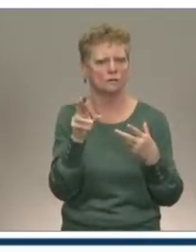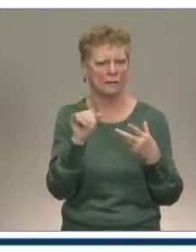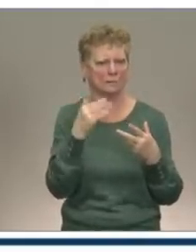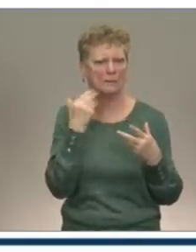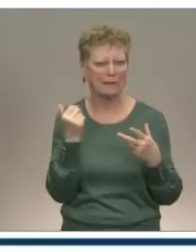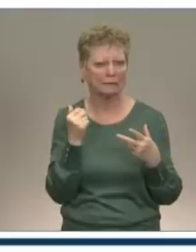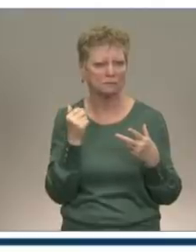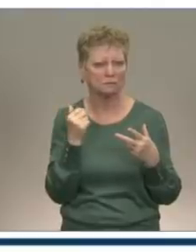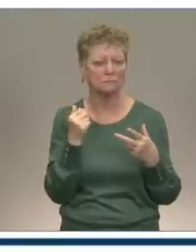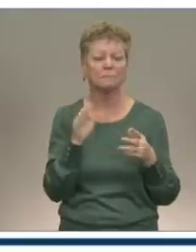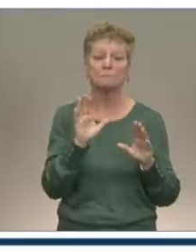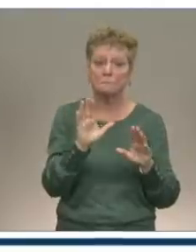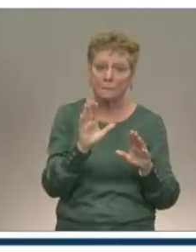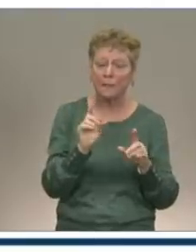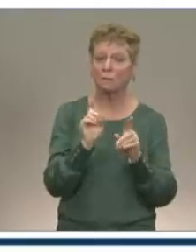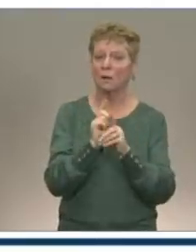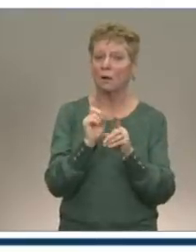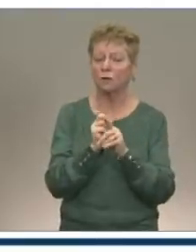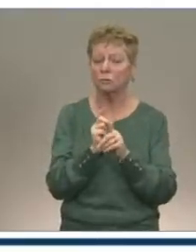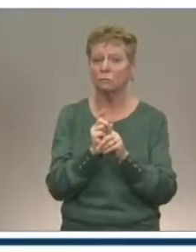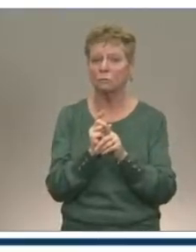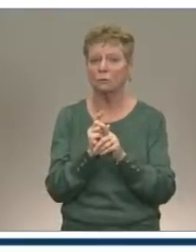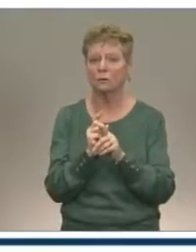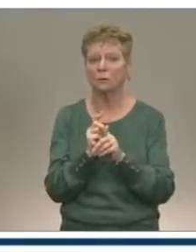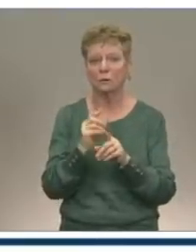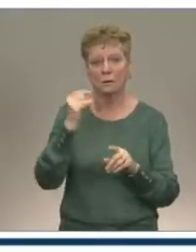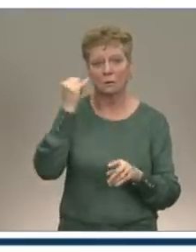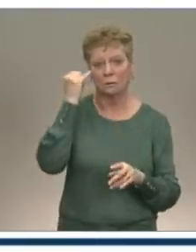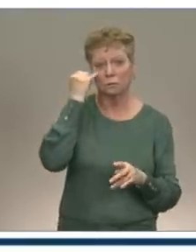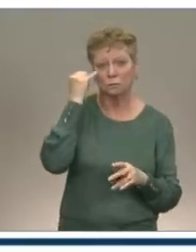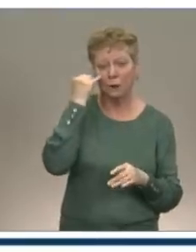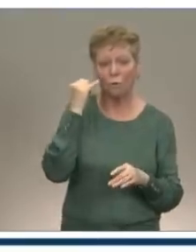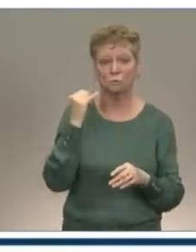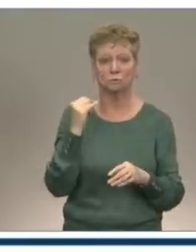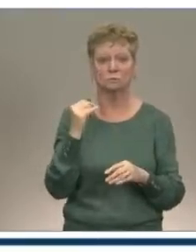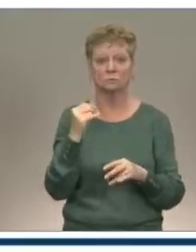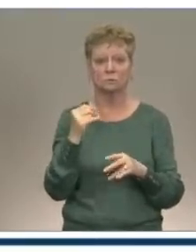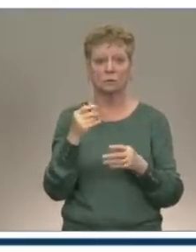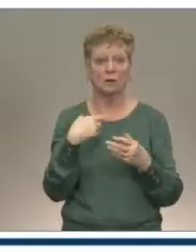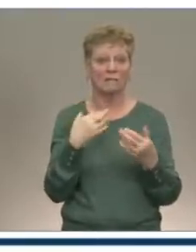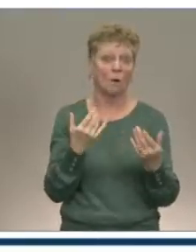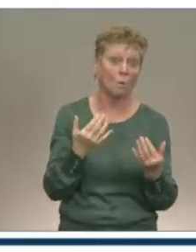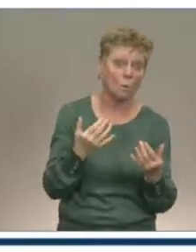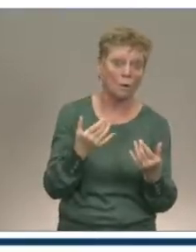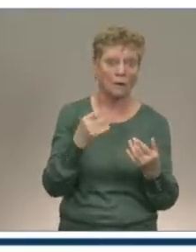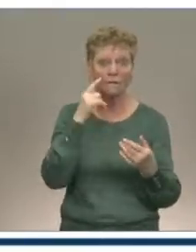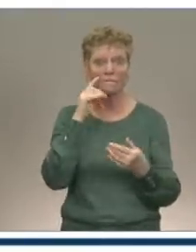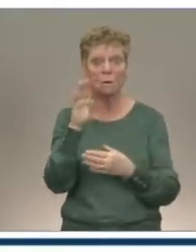would also say we say if that if if it's going to delay getting a booster to you to get you know to